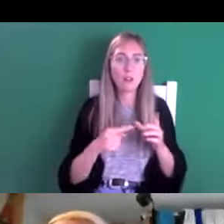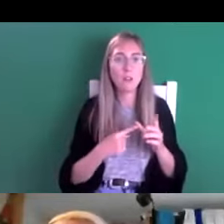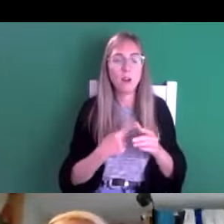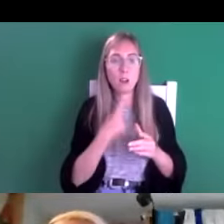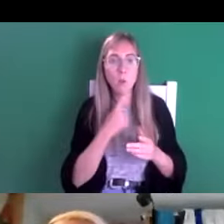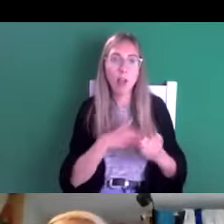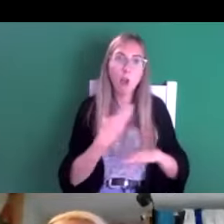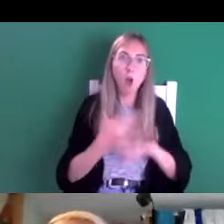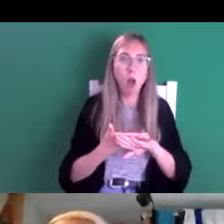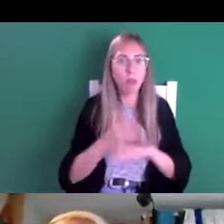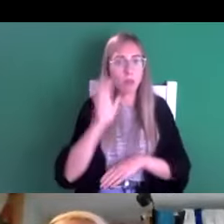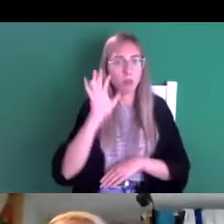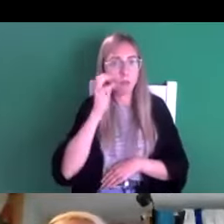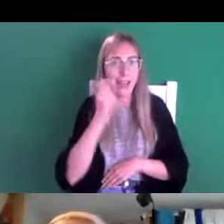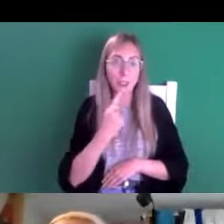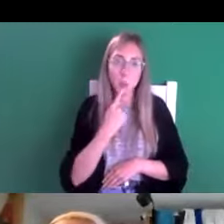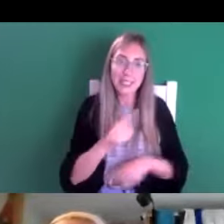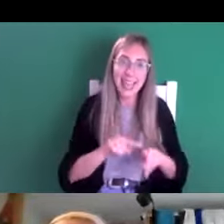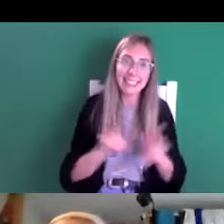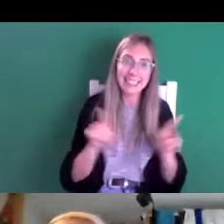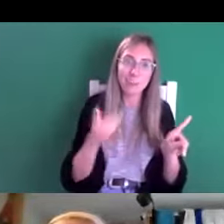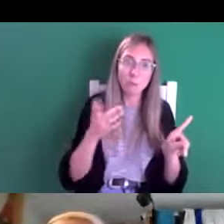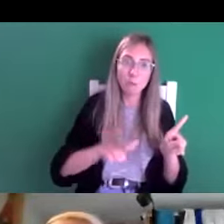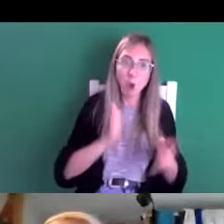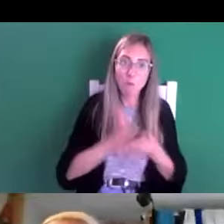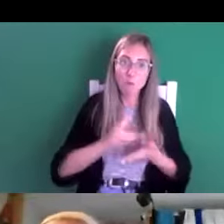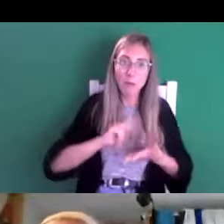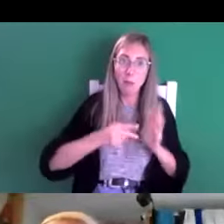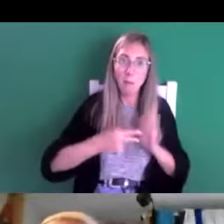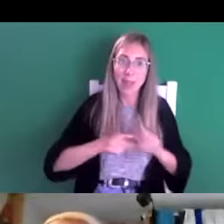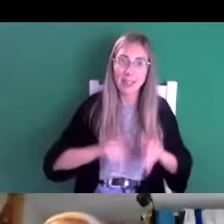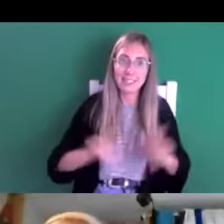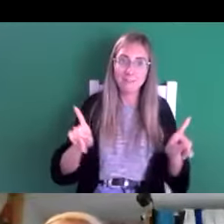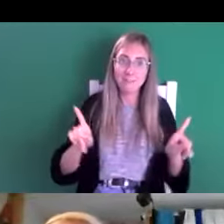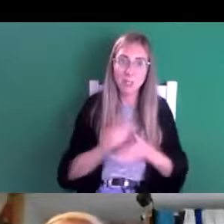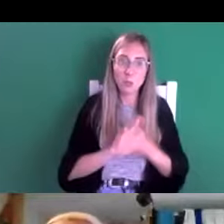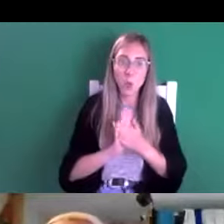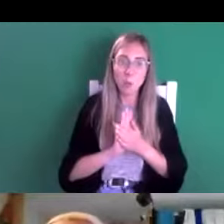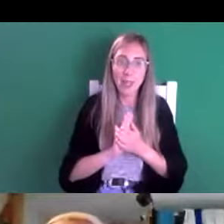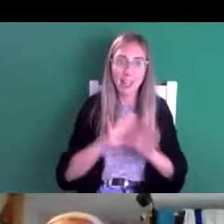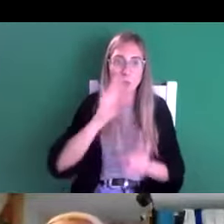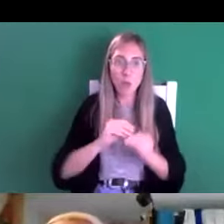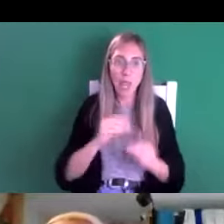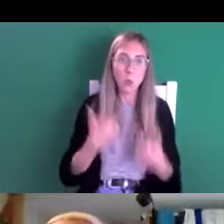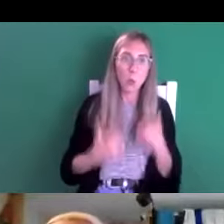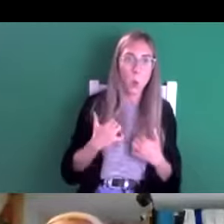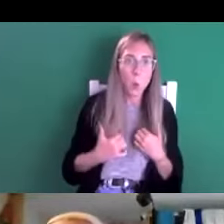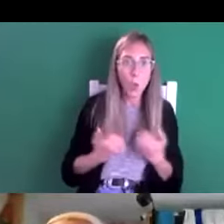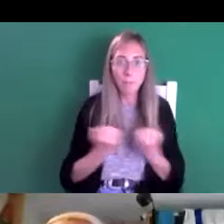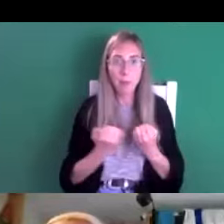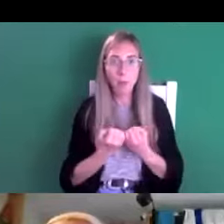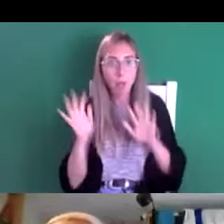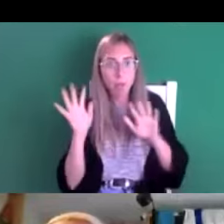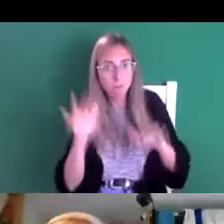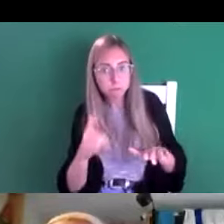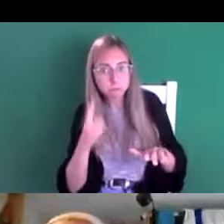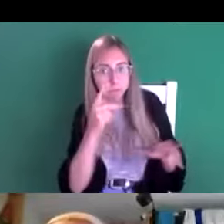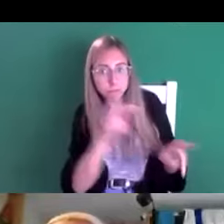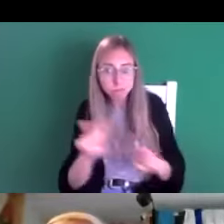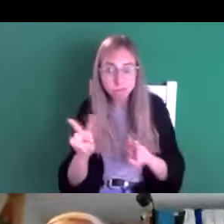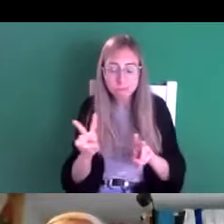completely different from what you plan to do so there is an element of naughtiness in this it's